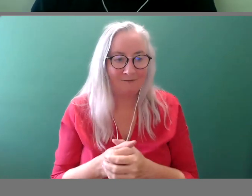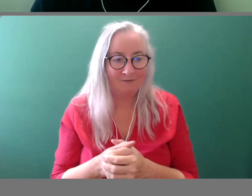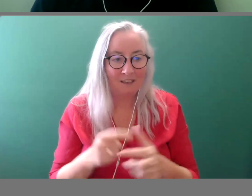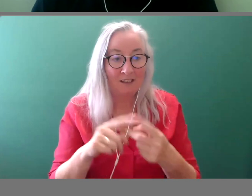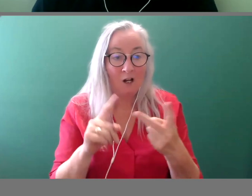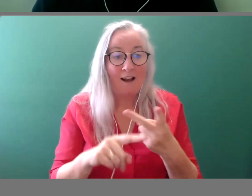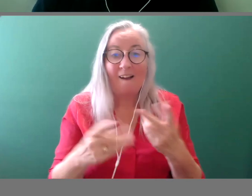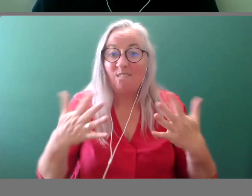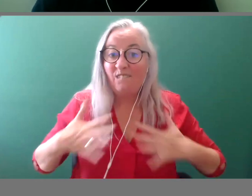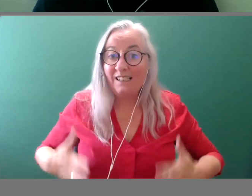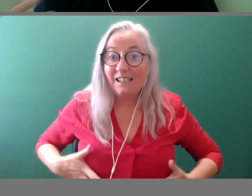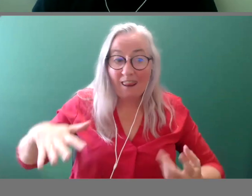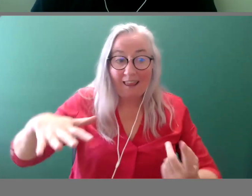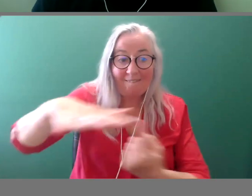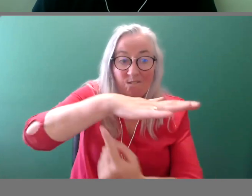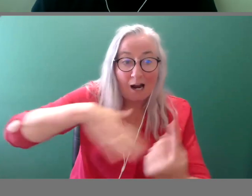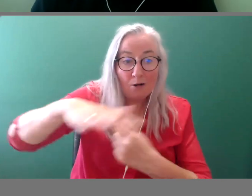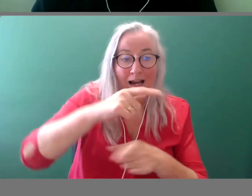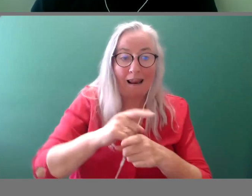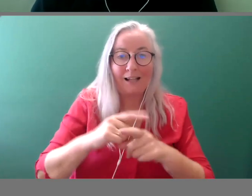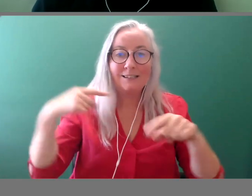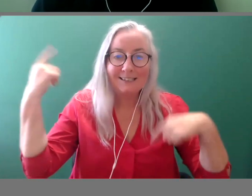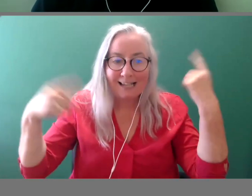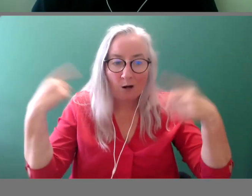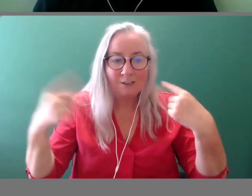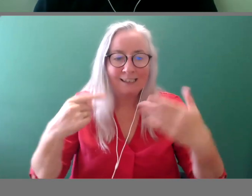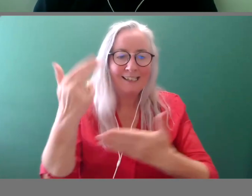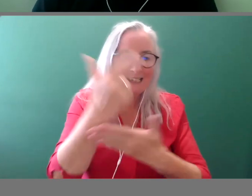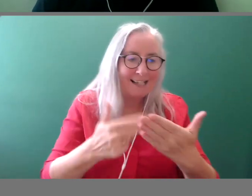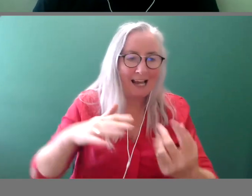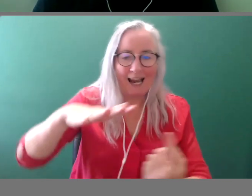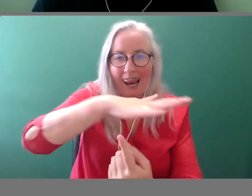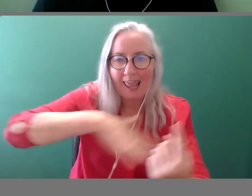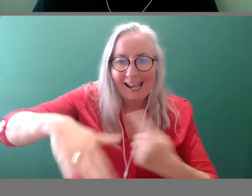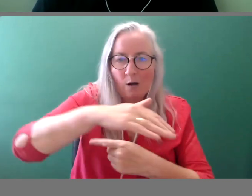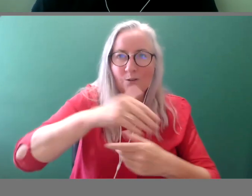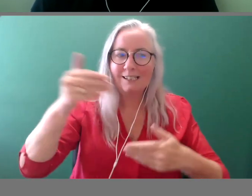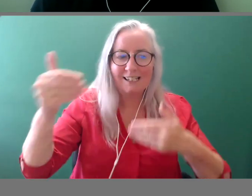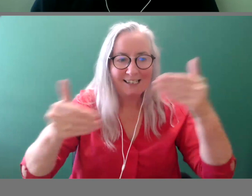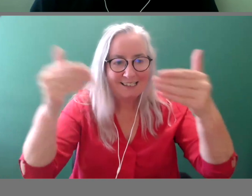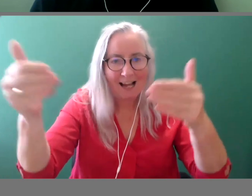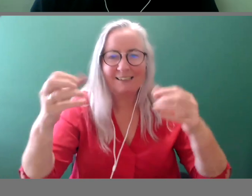of the physical environment such as acoustics and design lay out and signage that can impact people